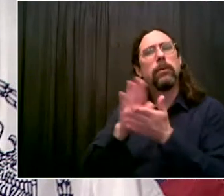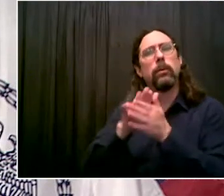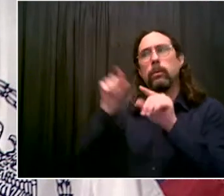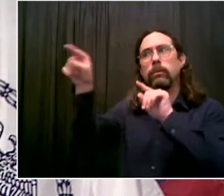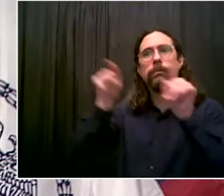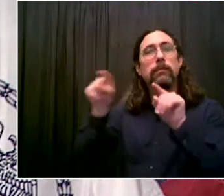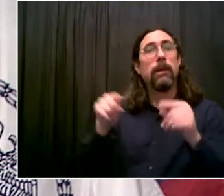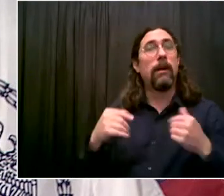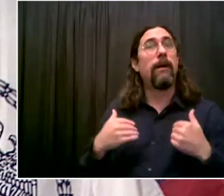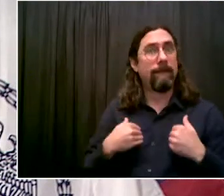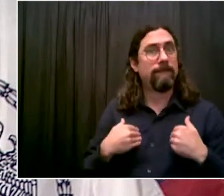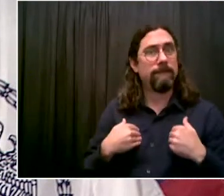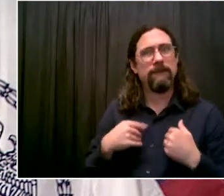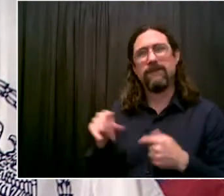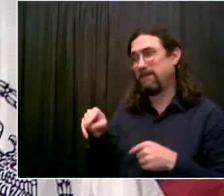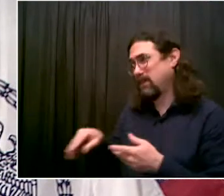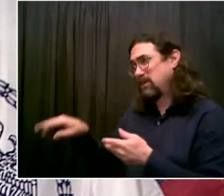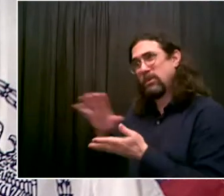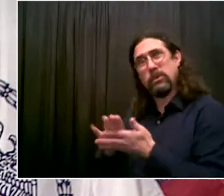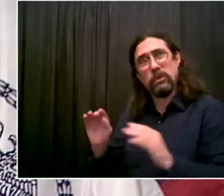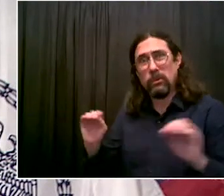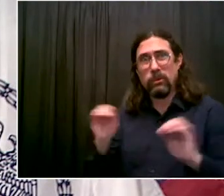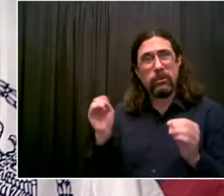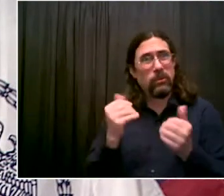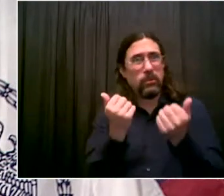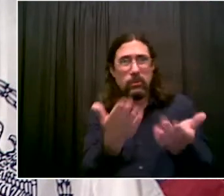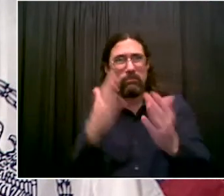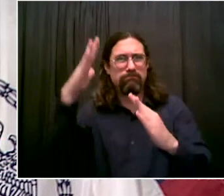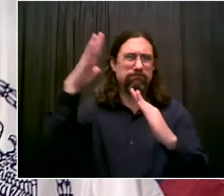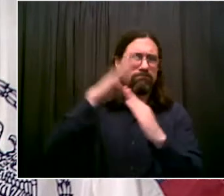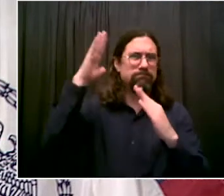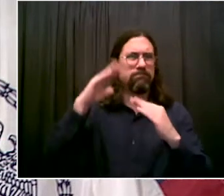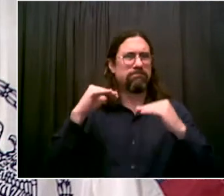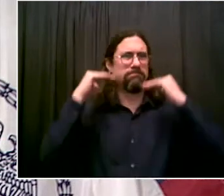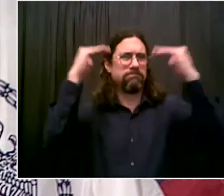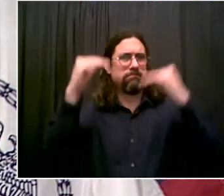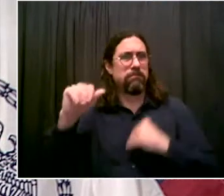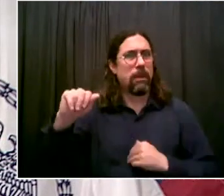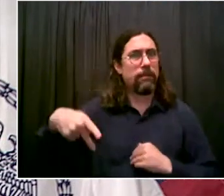STUFF THAT HAS BEEN LEARNED IN THE COURSE OF